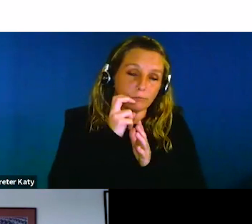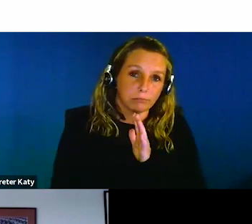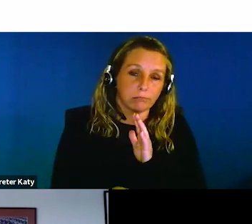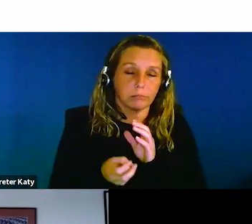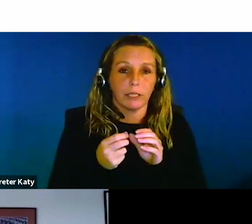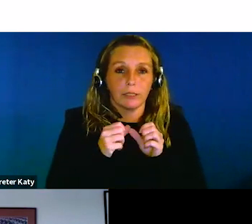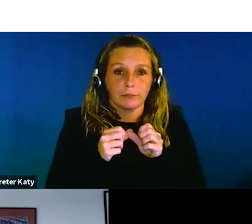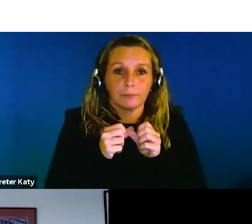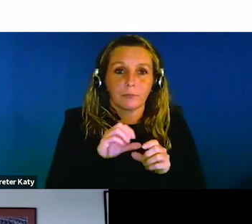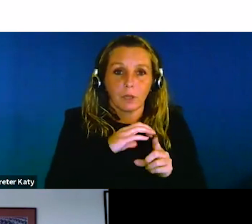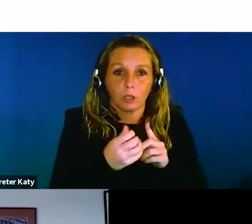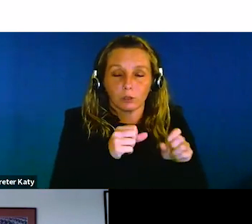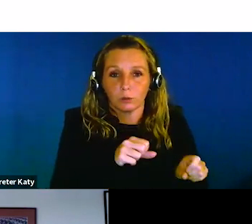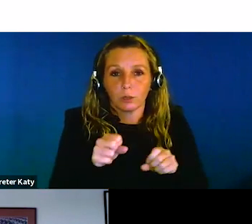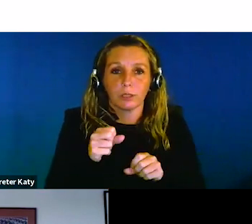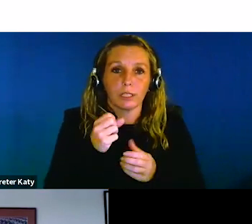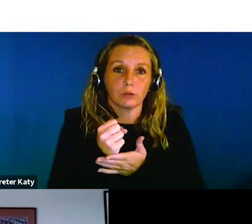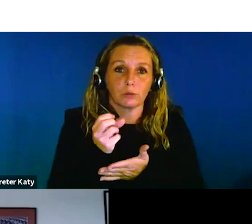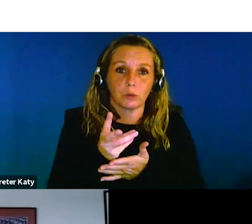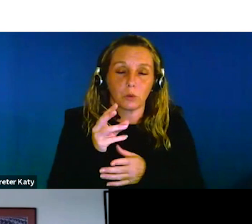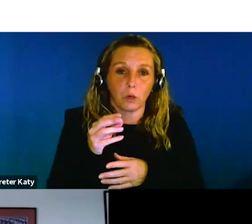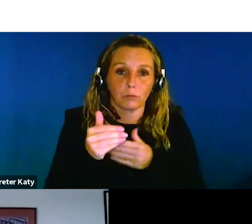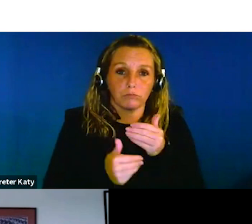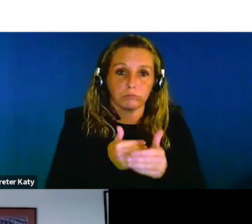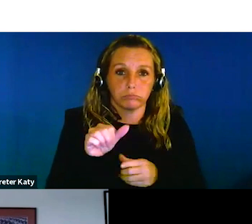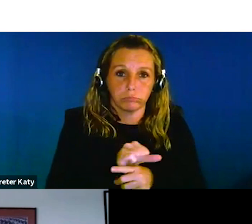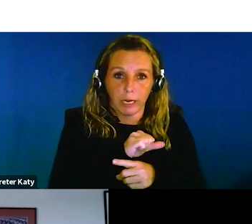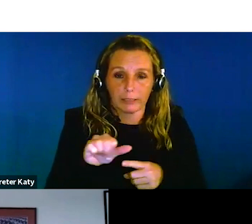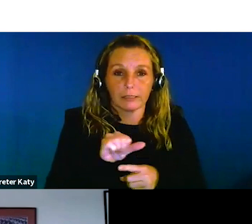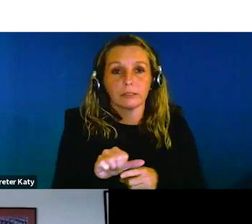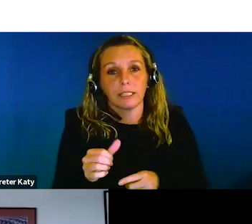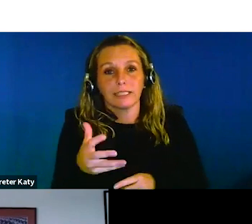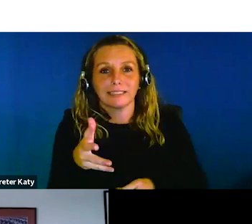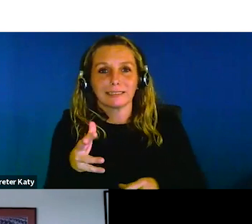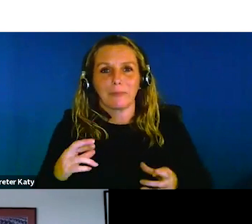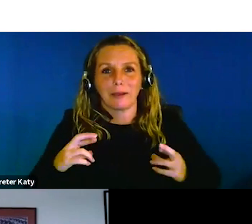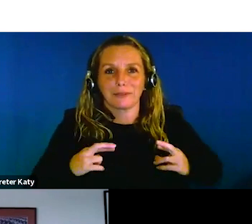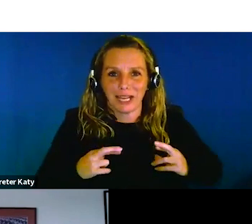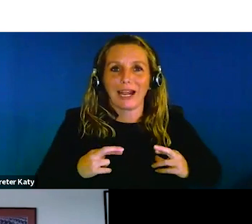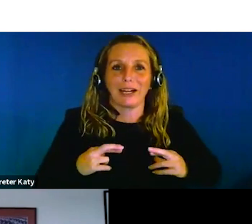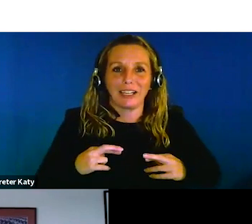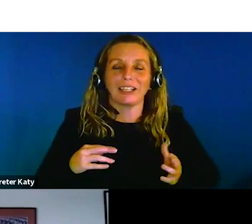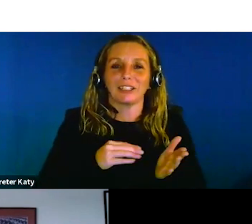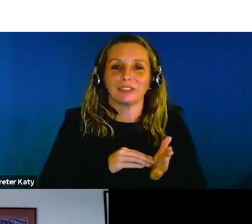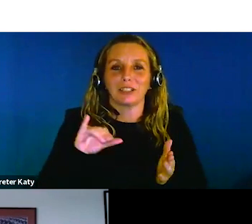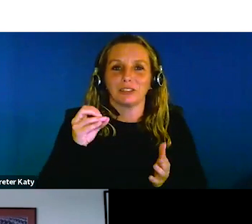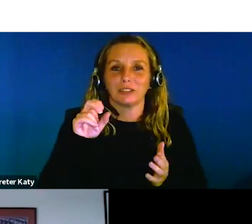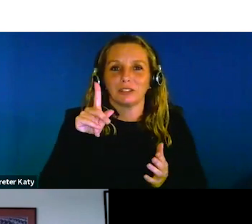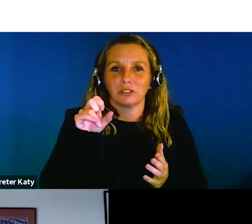and social work practice, even in semi-retirement. Dr. Jackson continues her impactful work